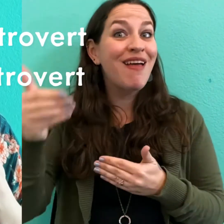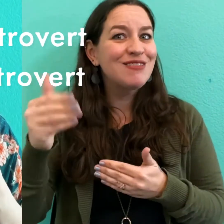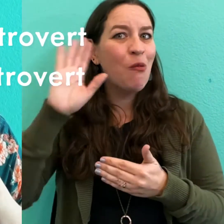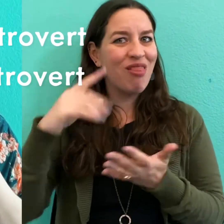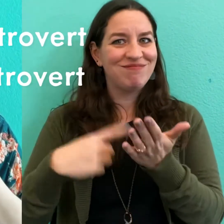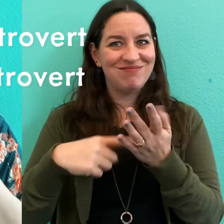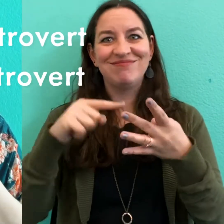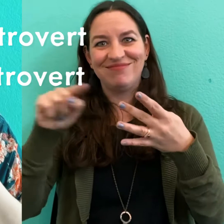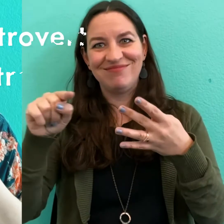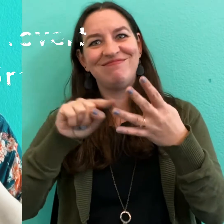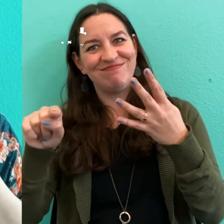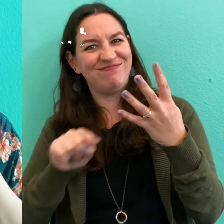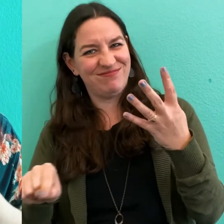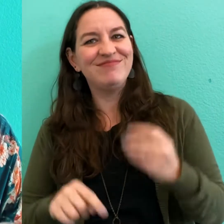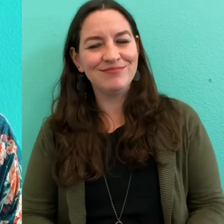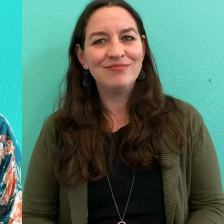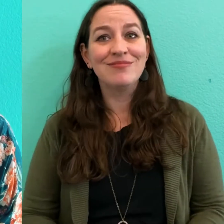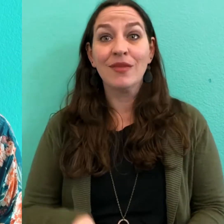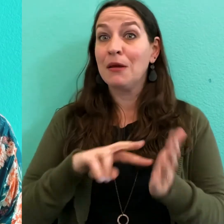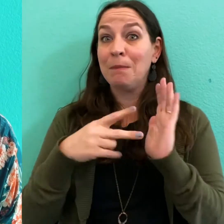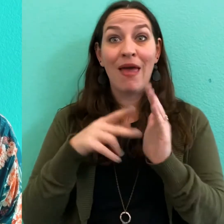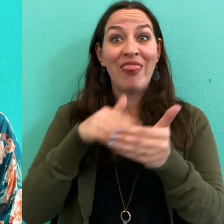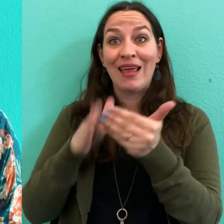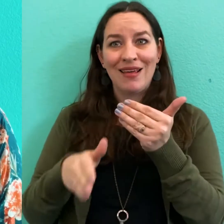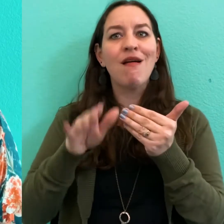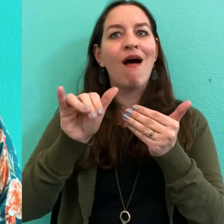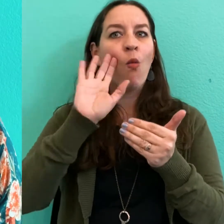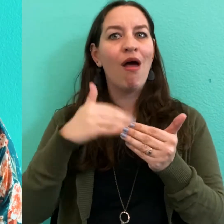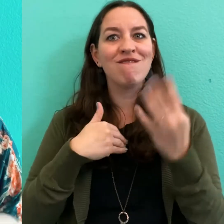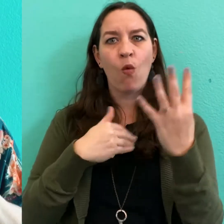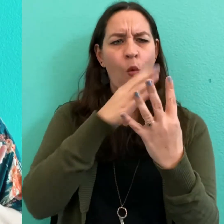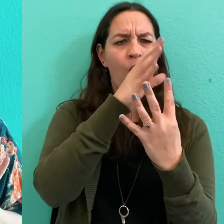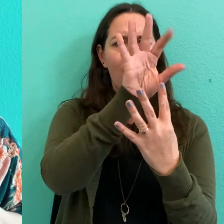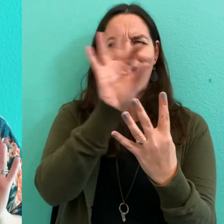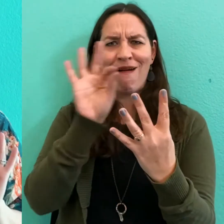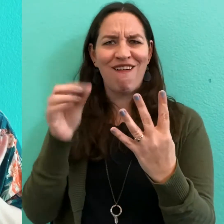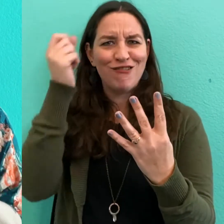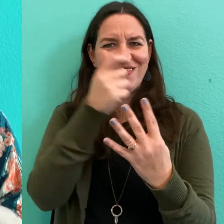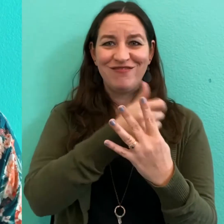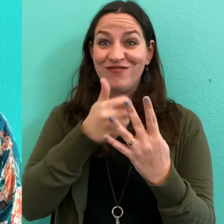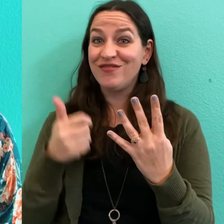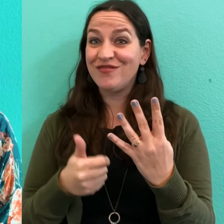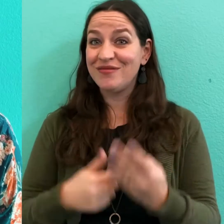this one that I teach, we'll be talking about the other three letters as well. So we'll end up with a four-part series on the Myers Briggs.